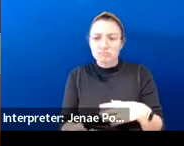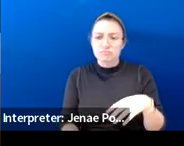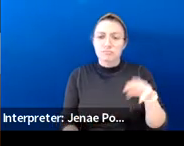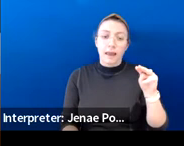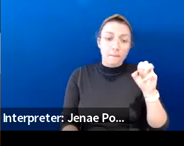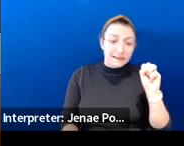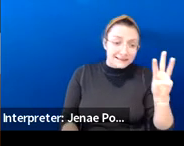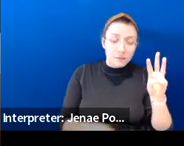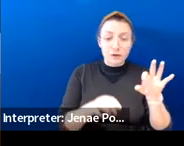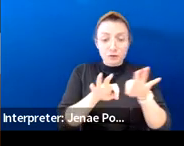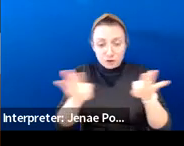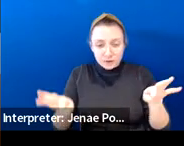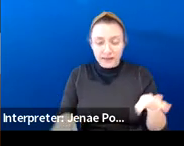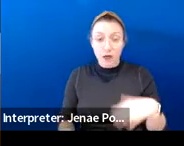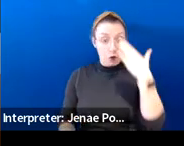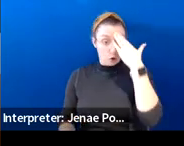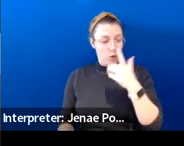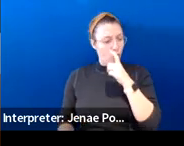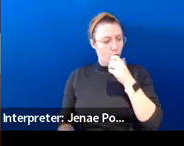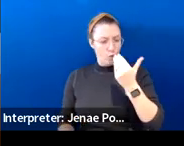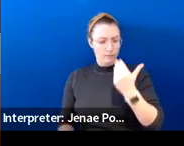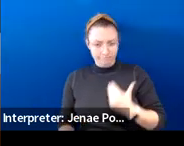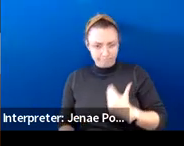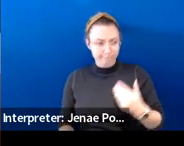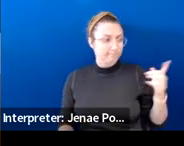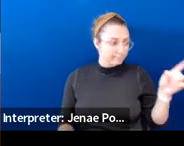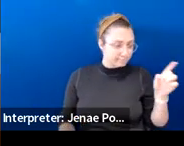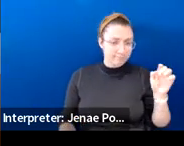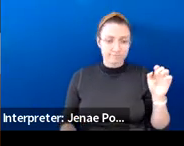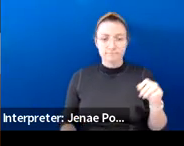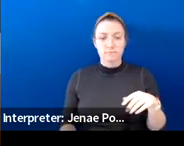to get to know us as the interns learn about the MSW, intern services